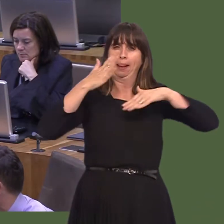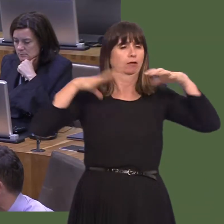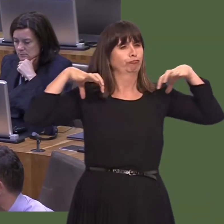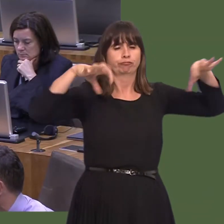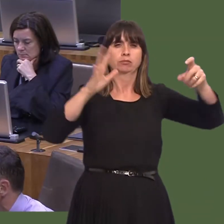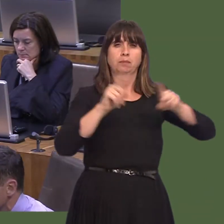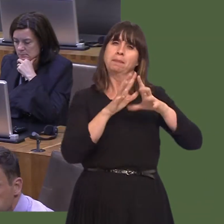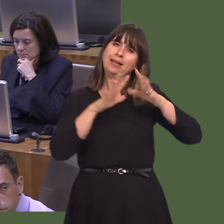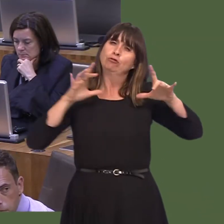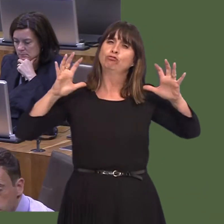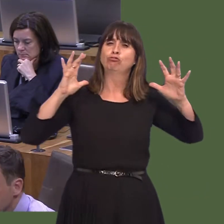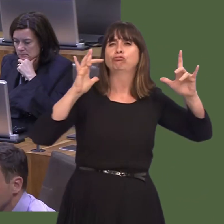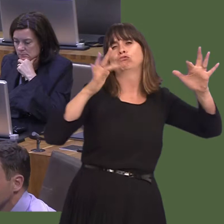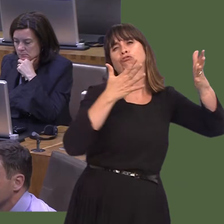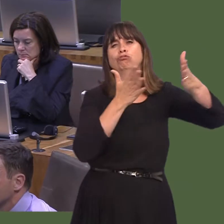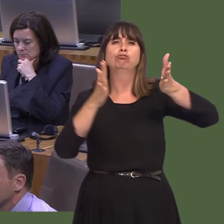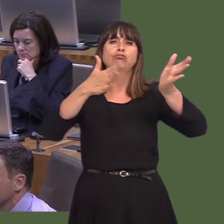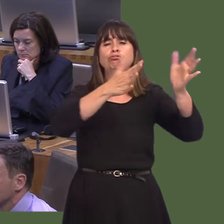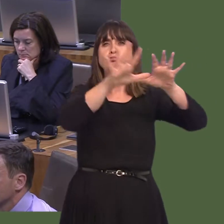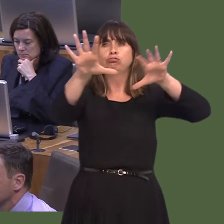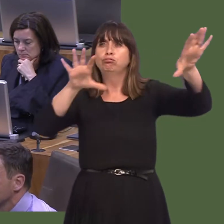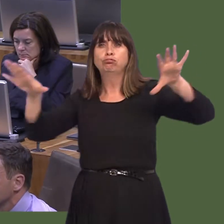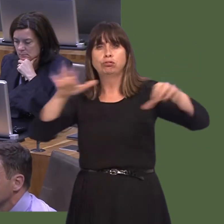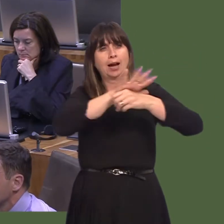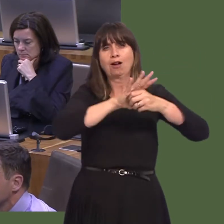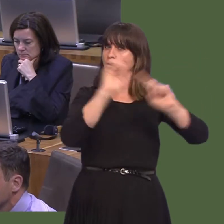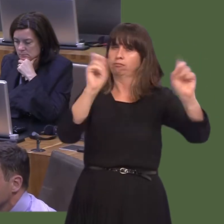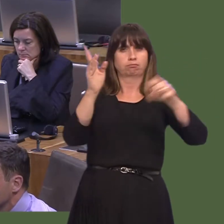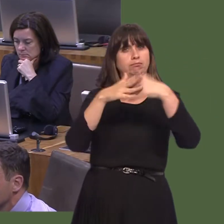We know that Cardiff, for example, is reasonably well blessed with parks, and the last thing